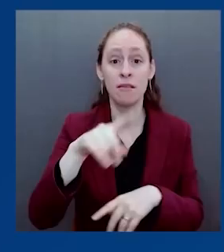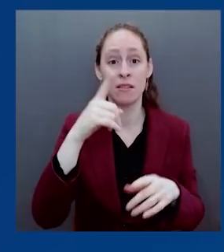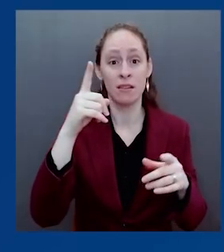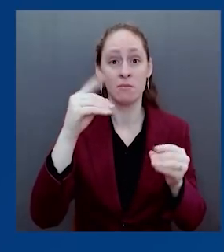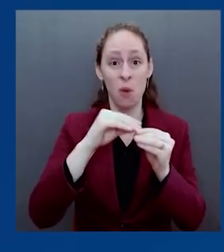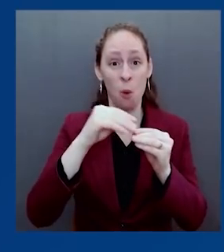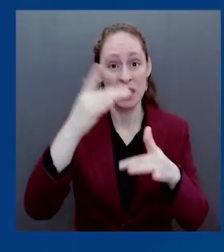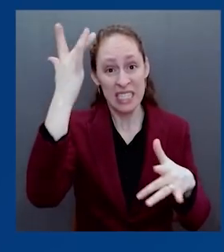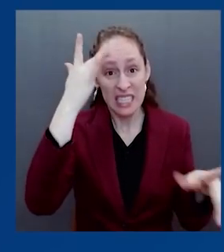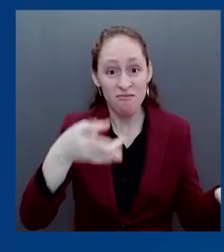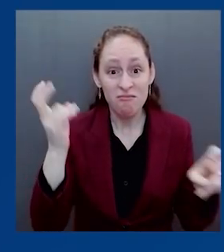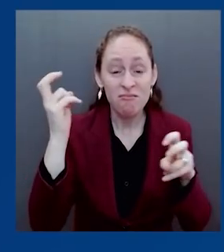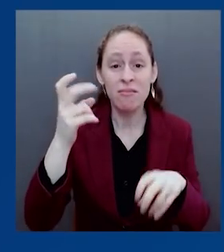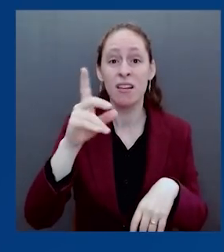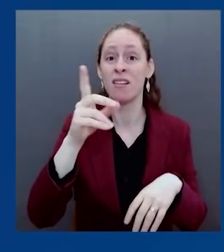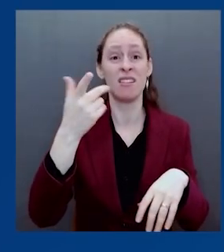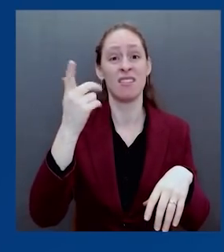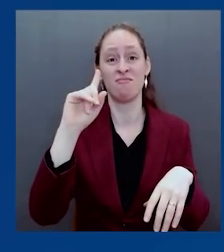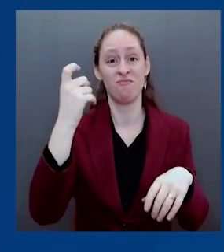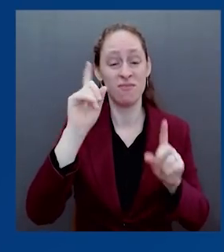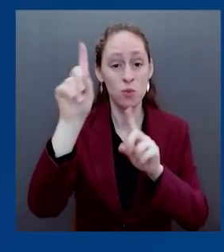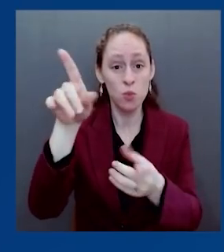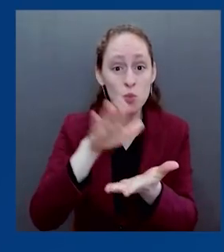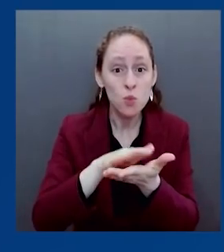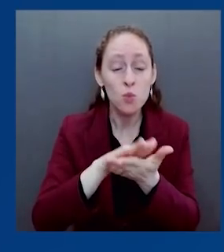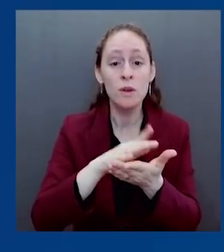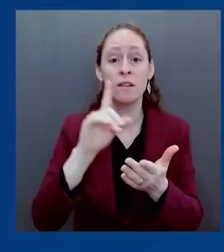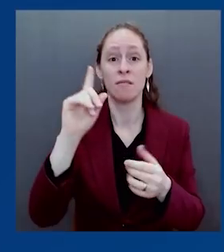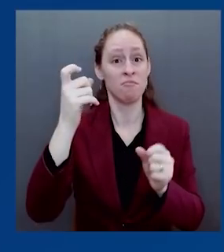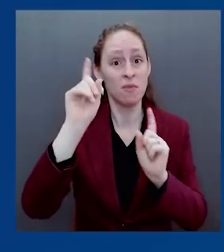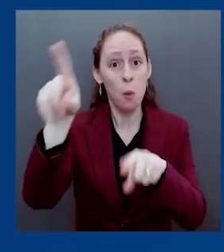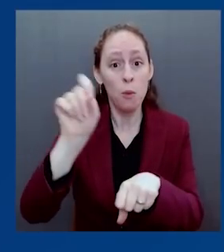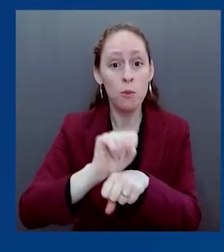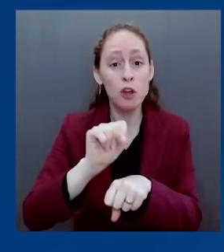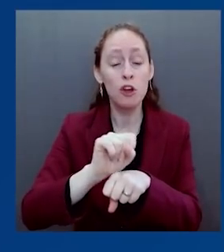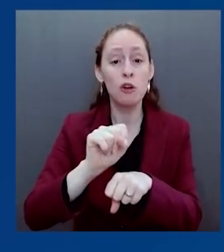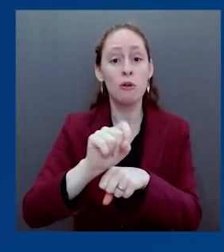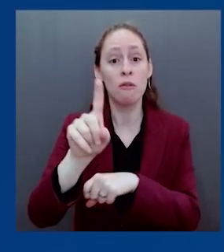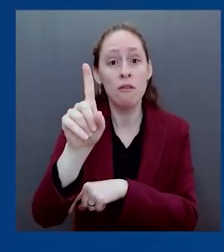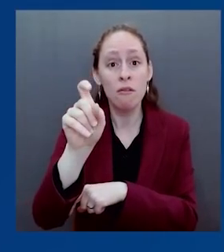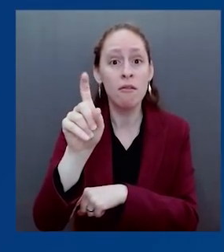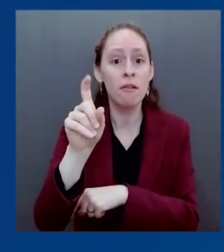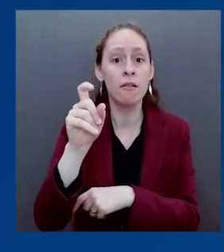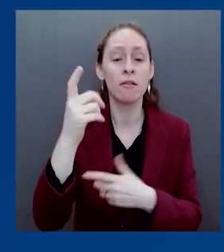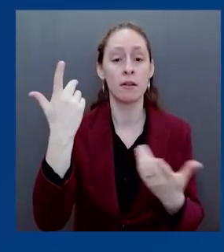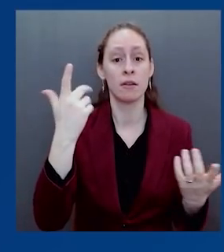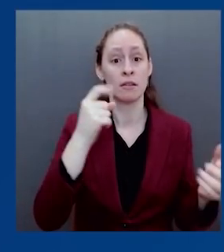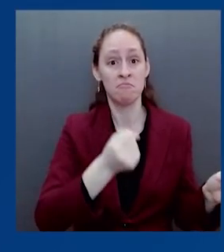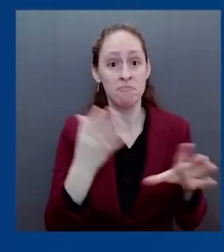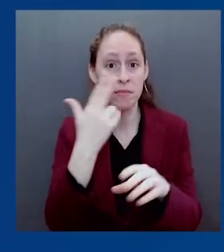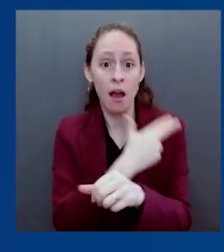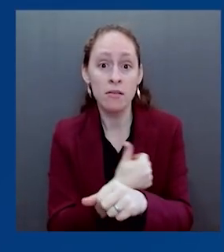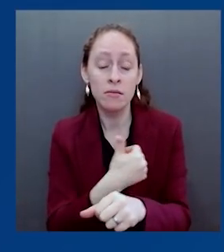The risk of hospitalization remains low, especially among people who are up to date on their COVID vaccines.